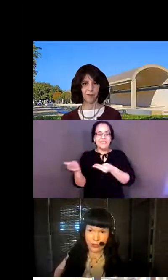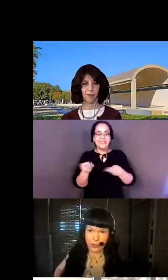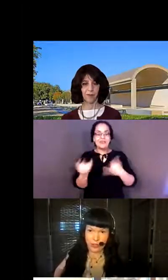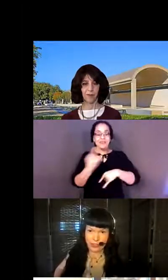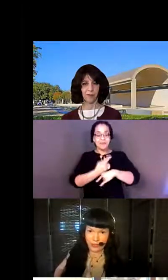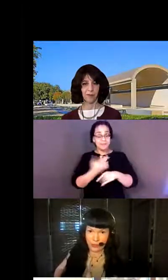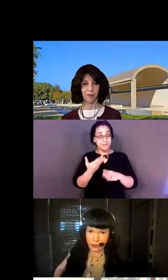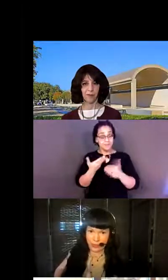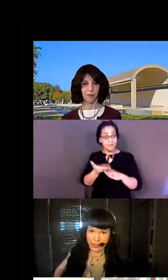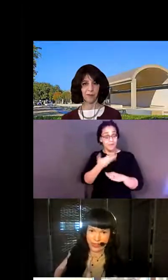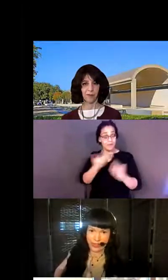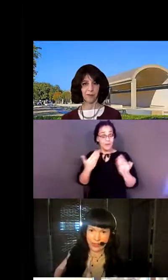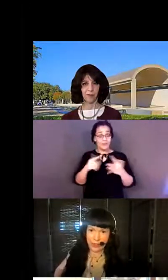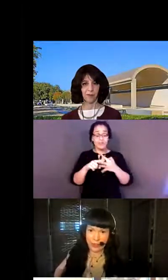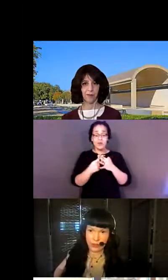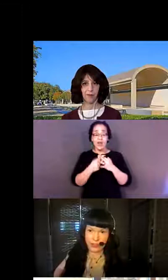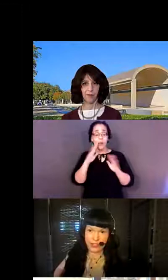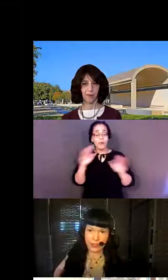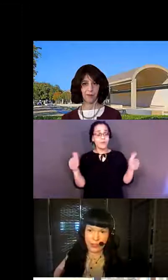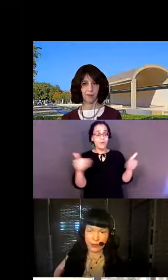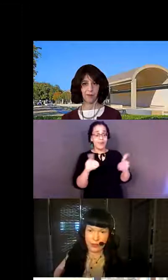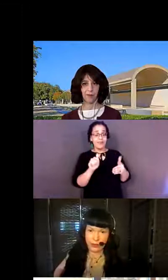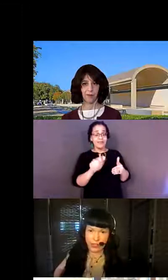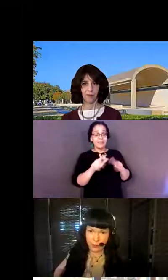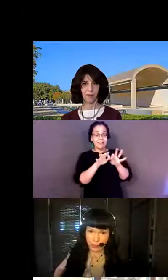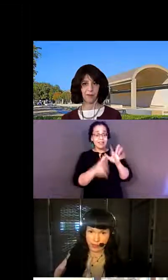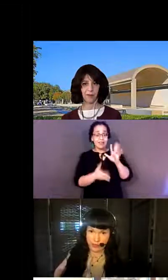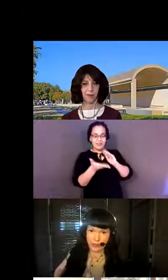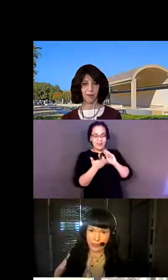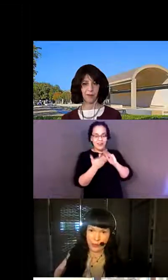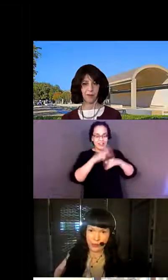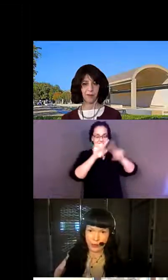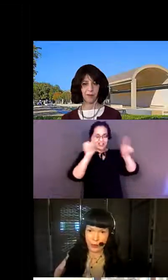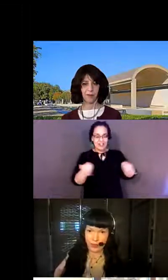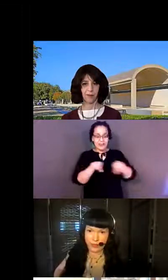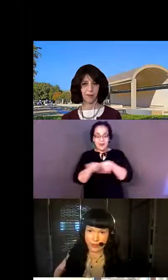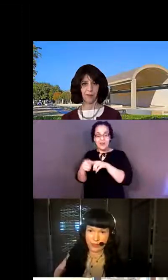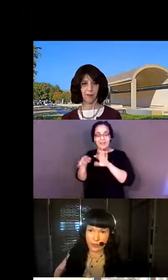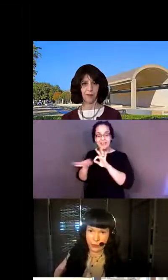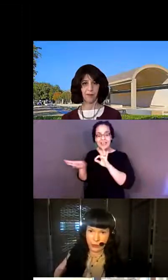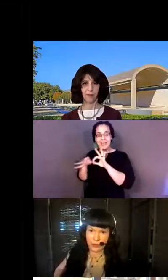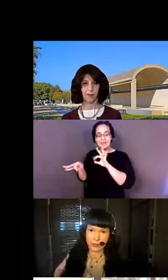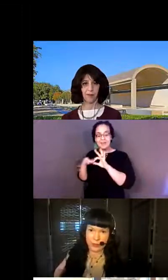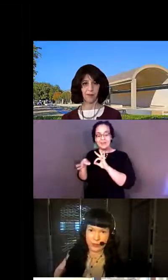attention to our ASL on screen. There's also captioning available with this